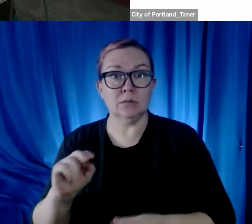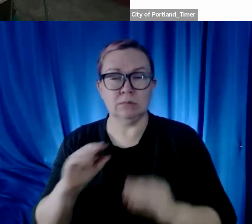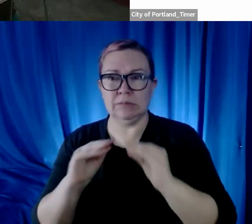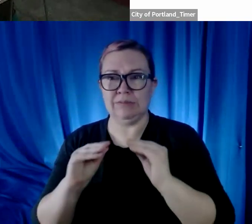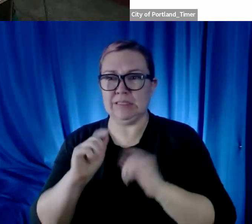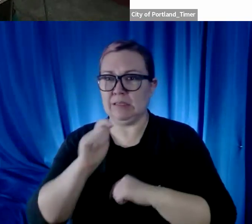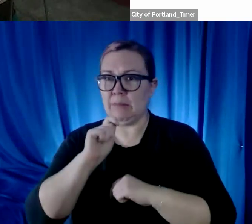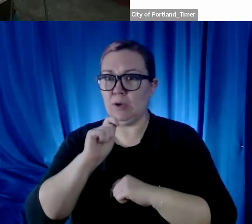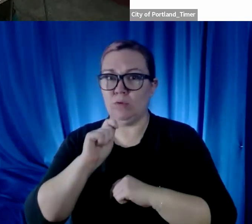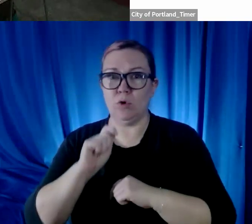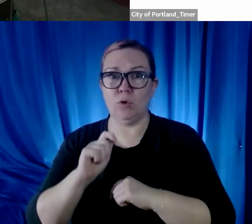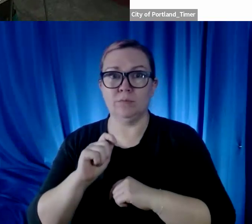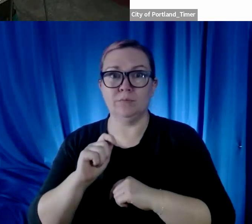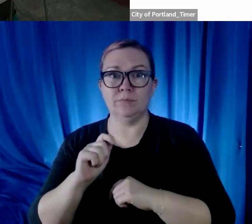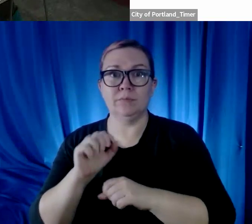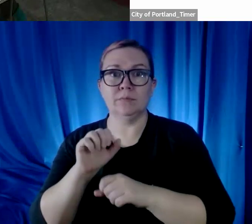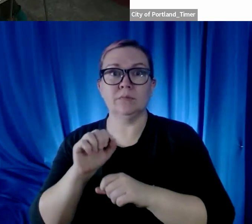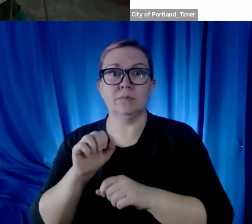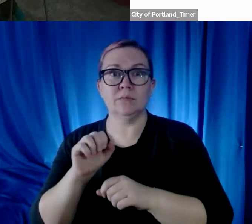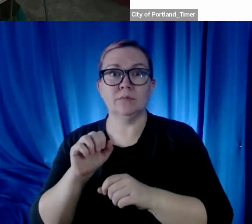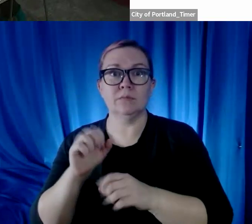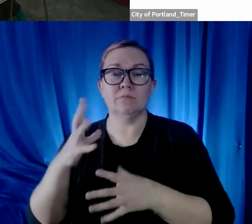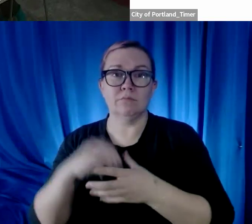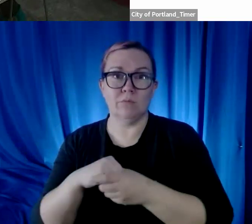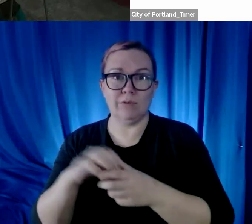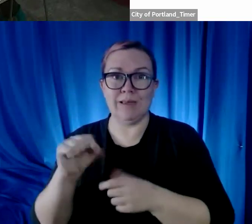I'm a state worker. I'm a member of SEIU 503, and I'm also a member of the Communist Party.